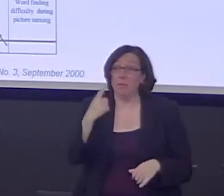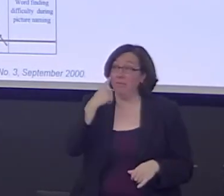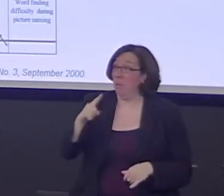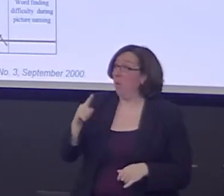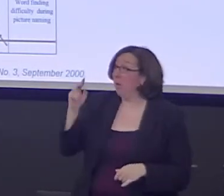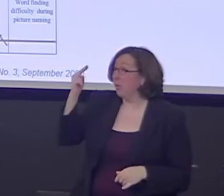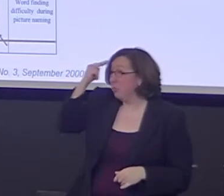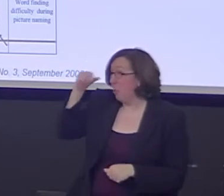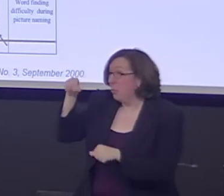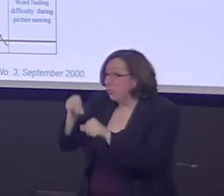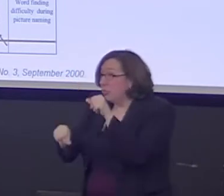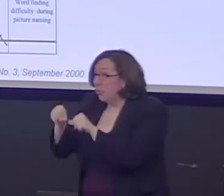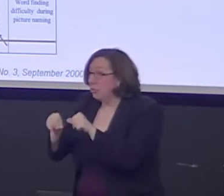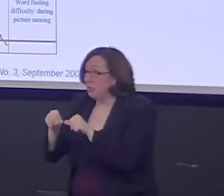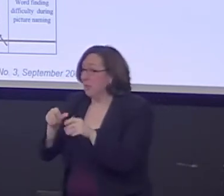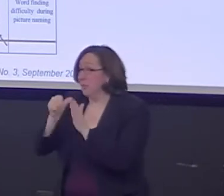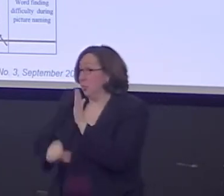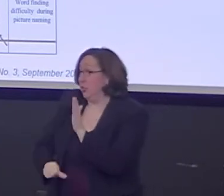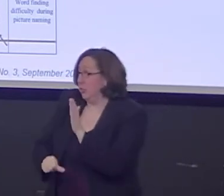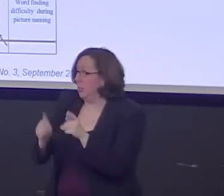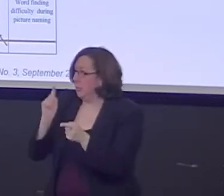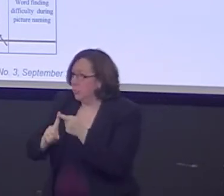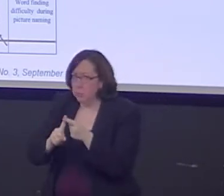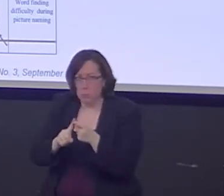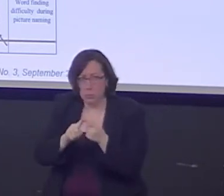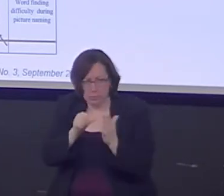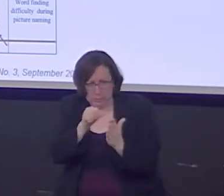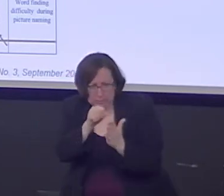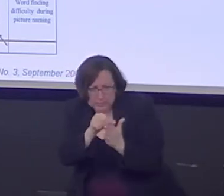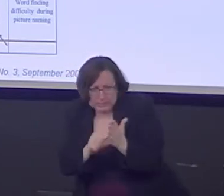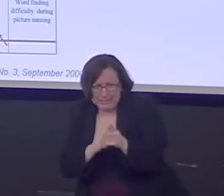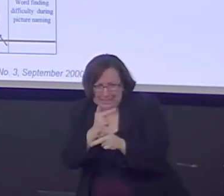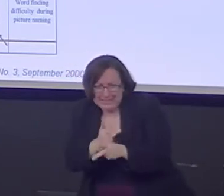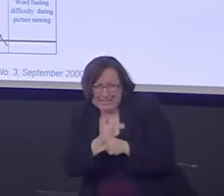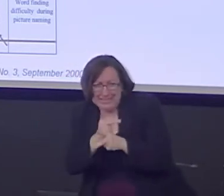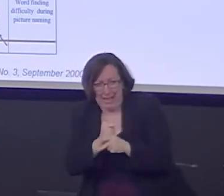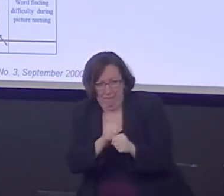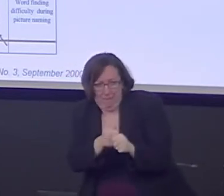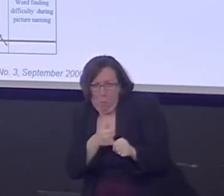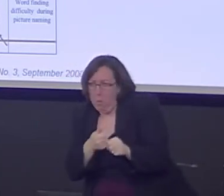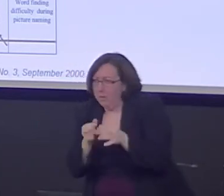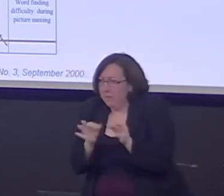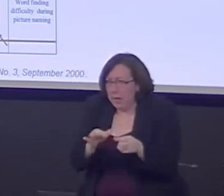without hurting the language system. So we had to get it right. So I used